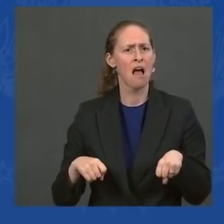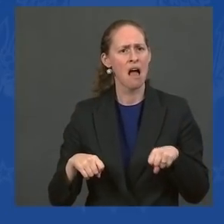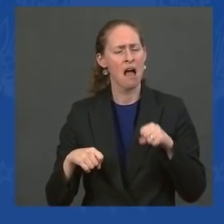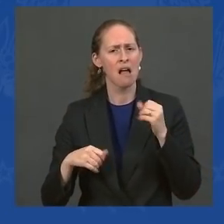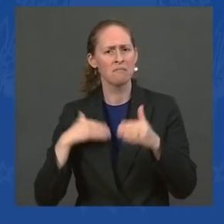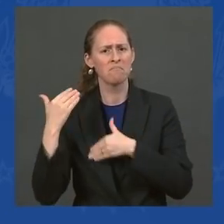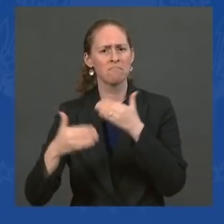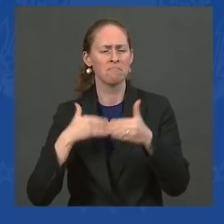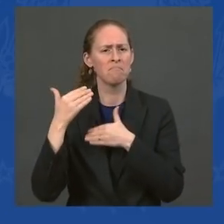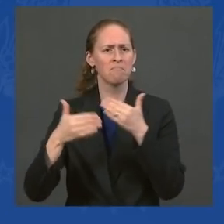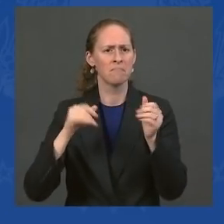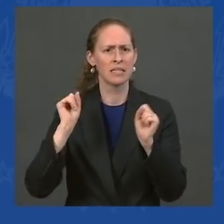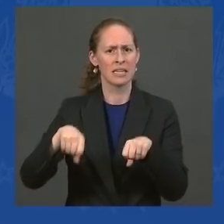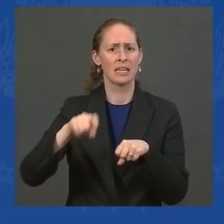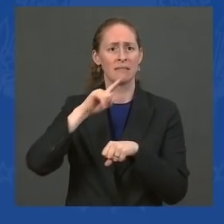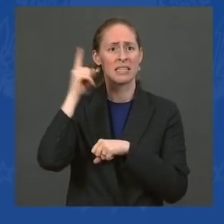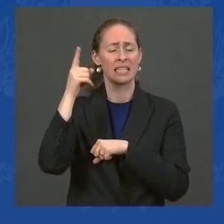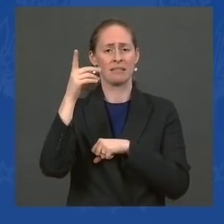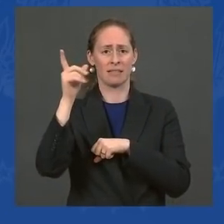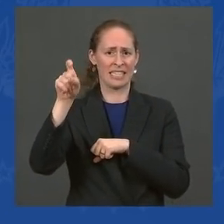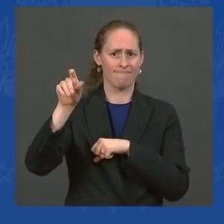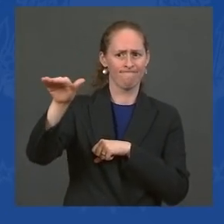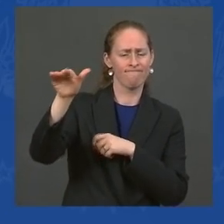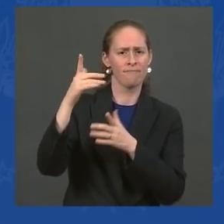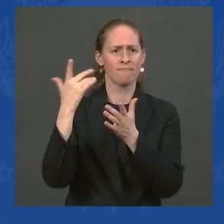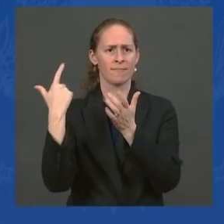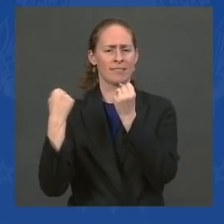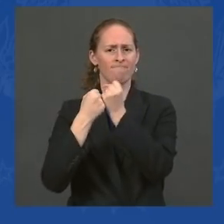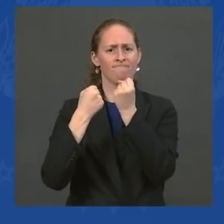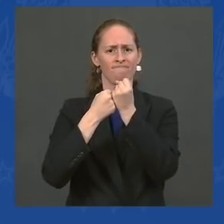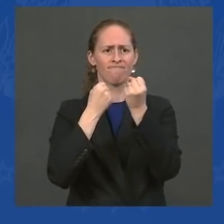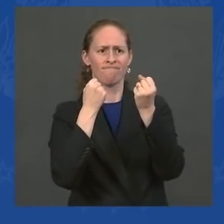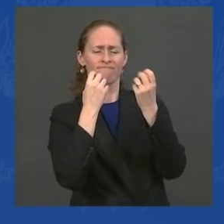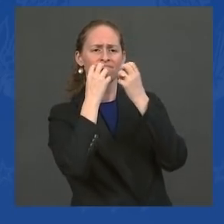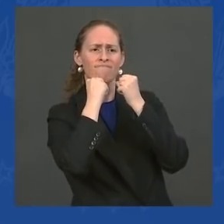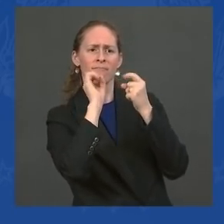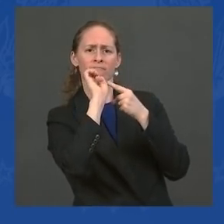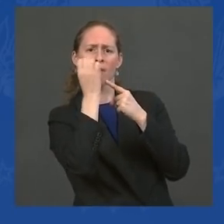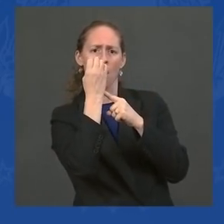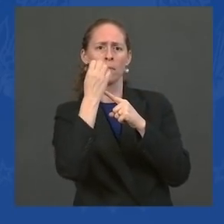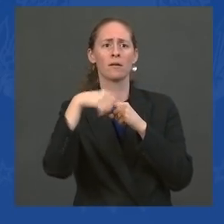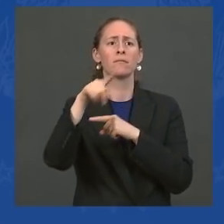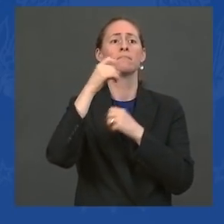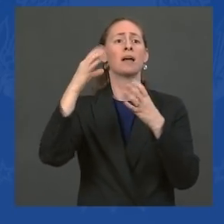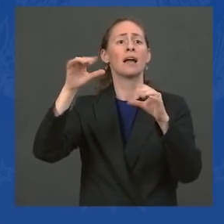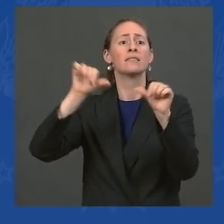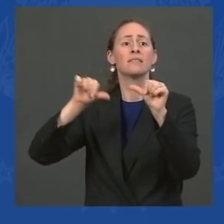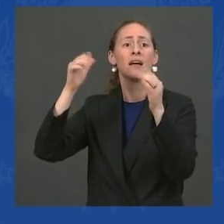and restoration of national lands and waters can provide nearly 40 percent of the solutions